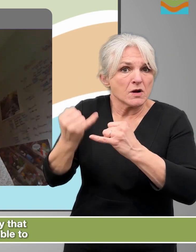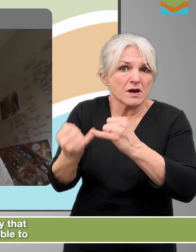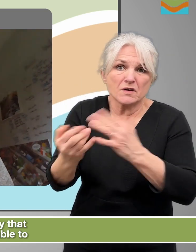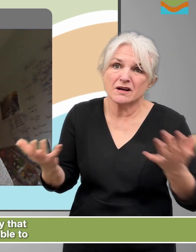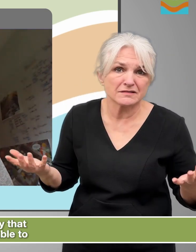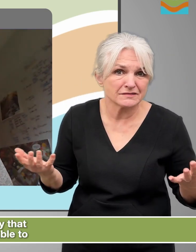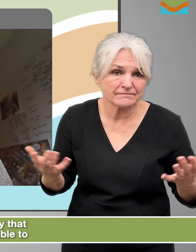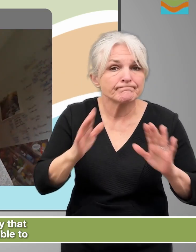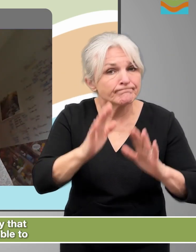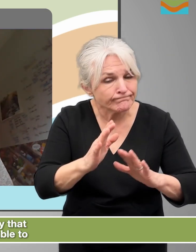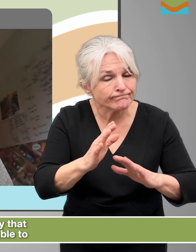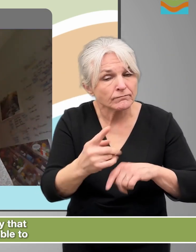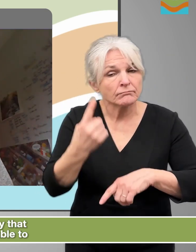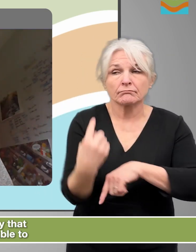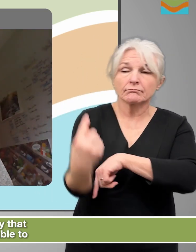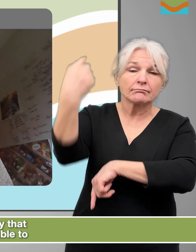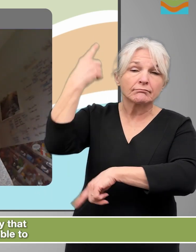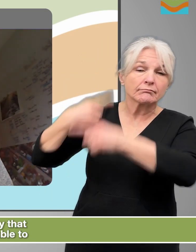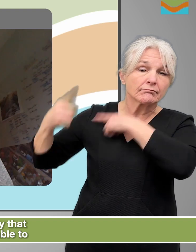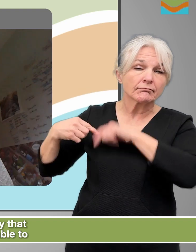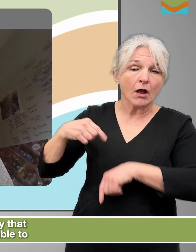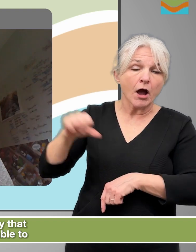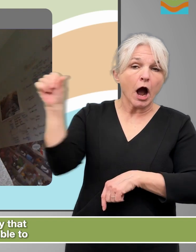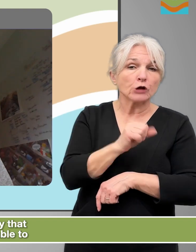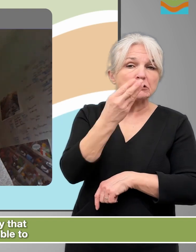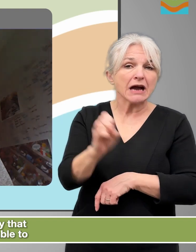And we haven't got the luxury that we had 190 years ago to be able to